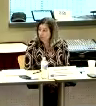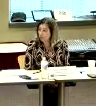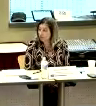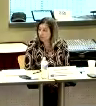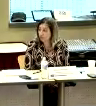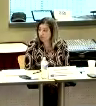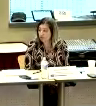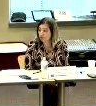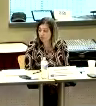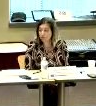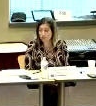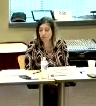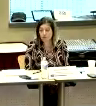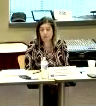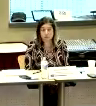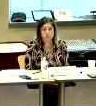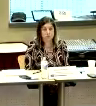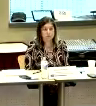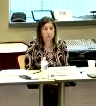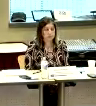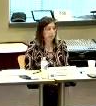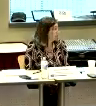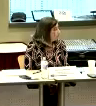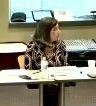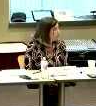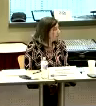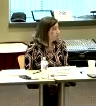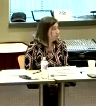And I know I speak for all of us in saying that, Ada's presence will be deeply missed.